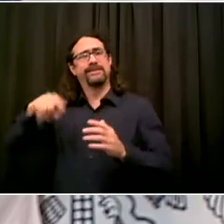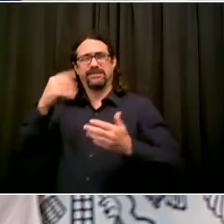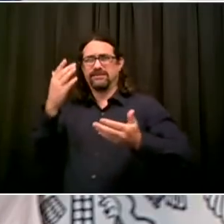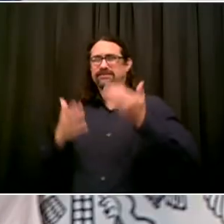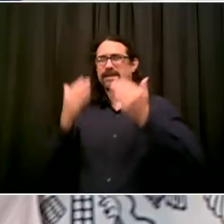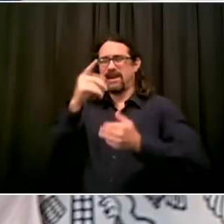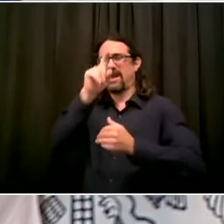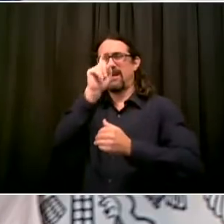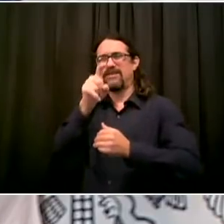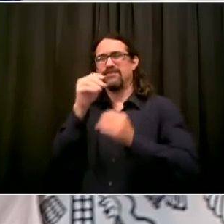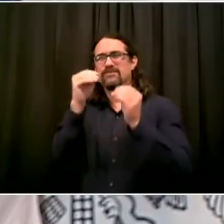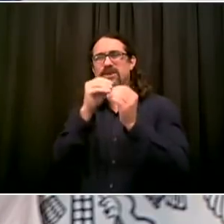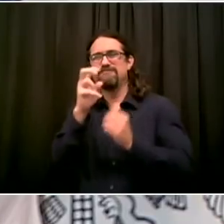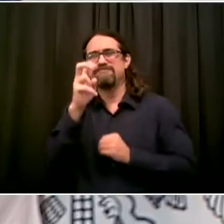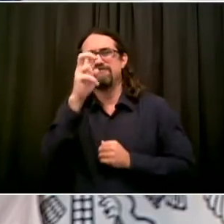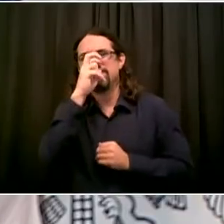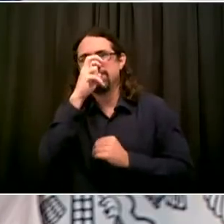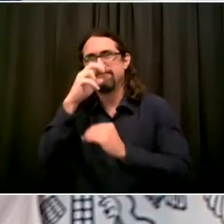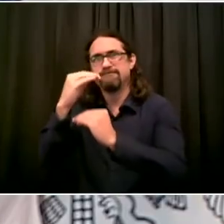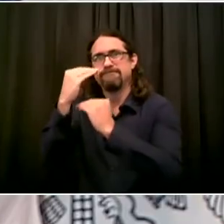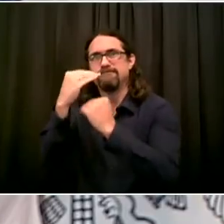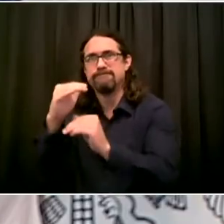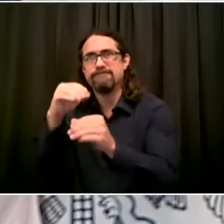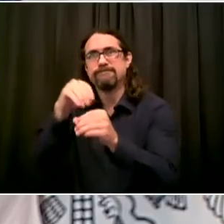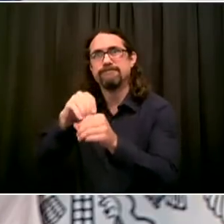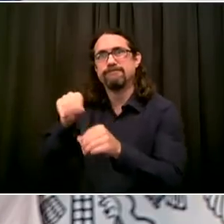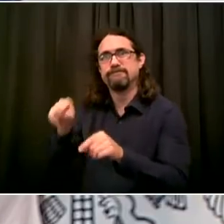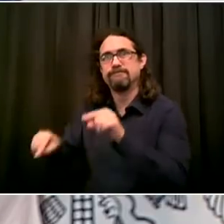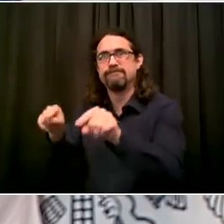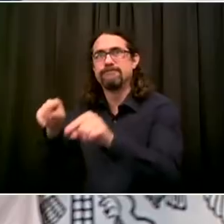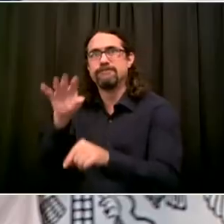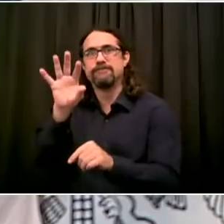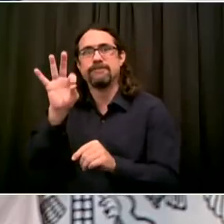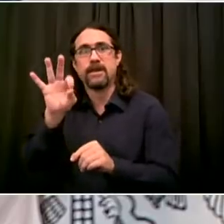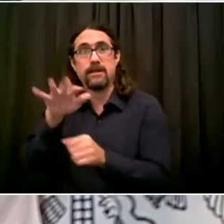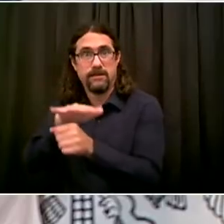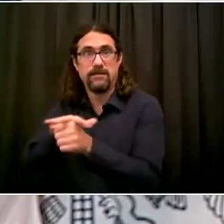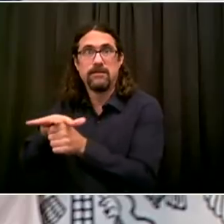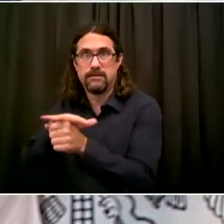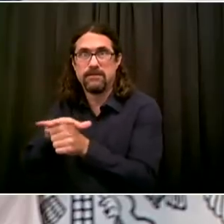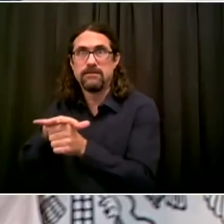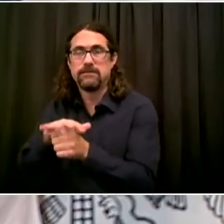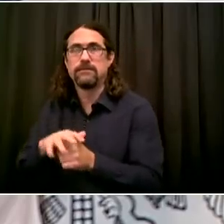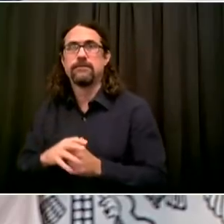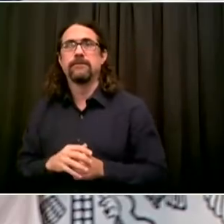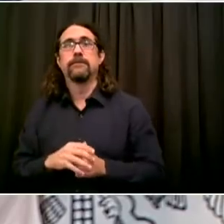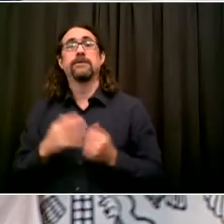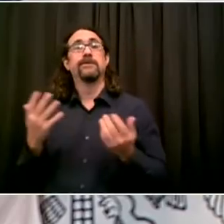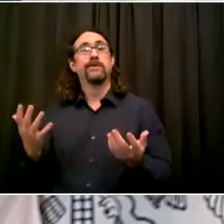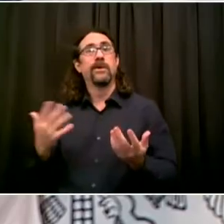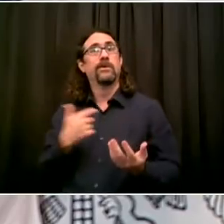THEM. FOR THE NINE P ZI CODES, OUT OF AN ABUNDANCE OF CAUTION WE URGING THE STATE